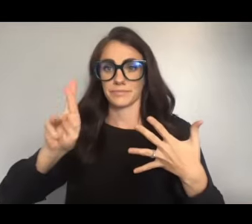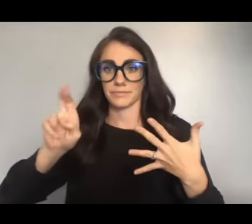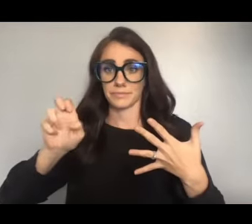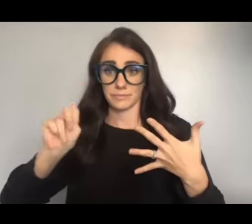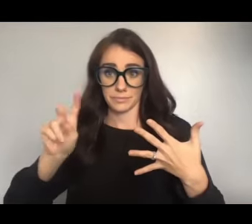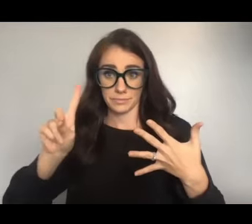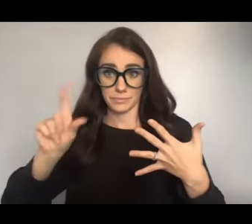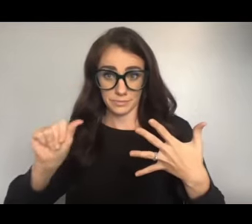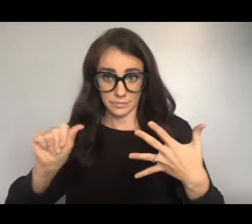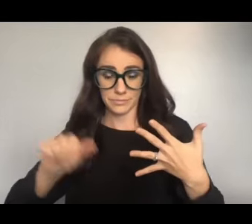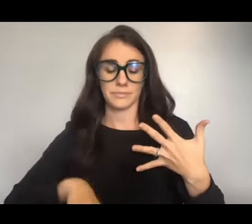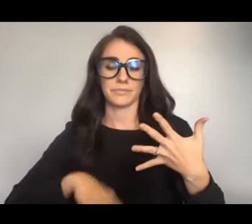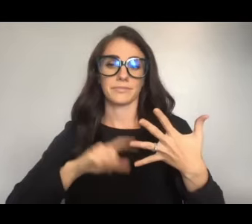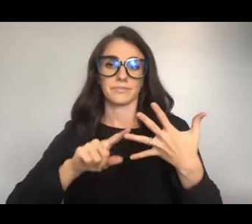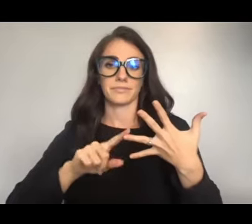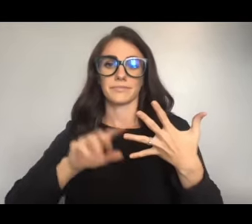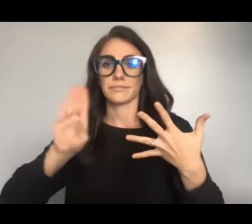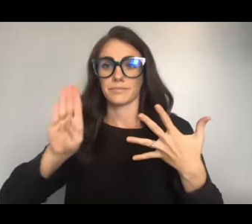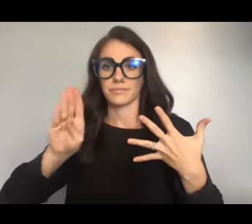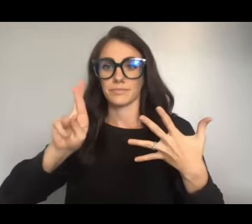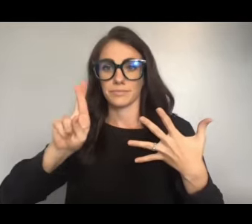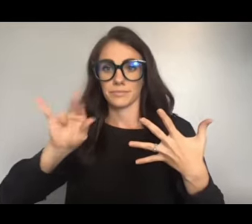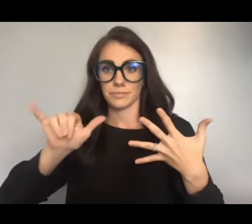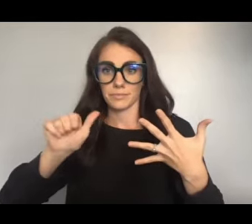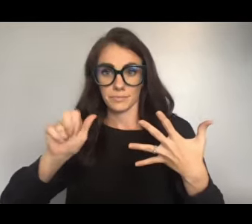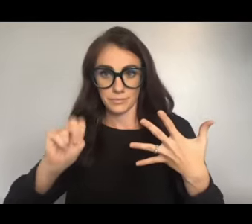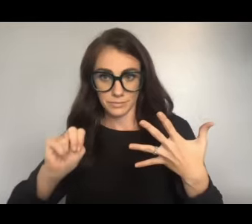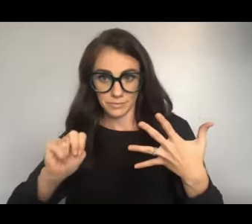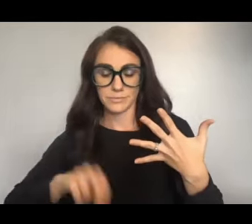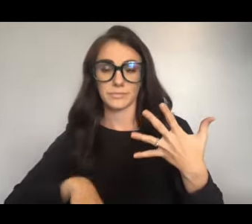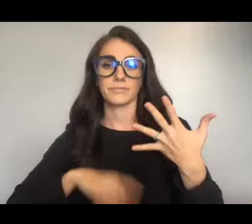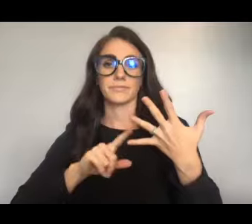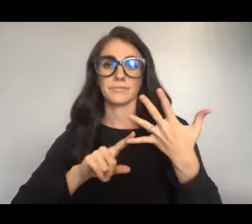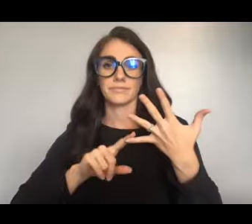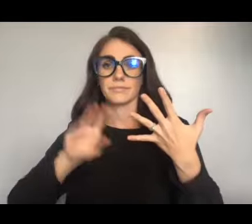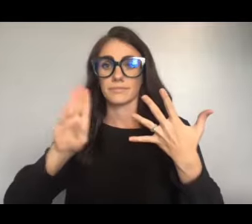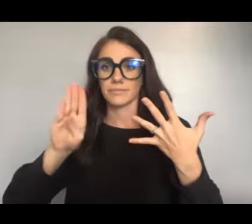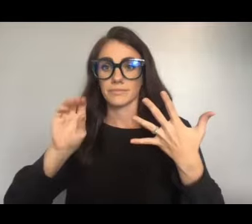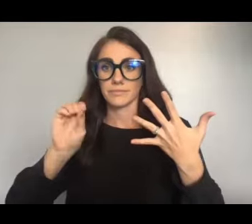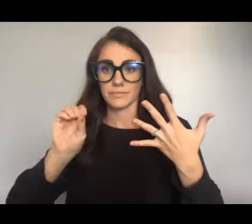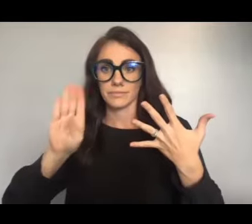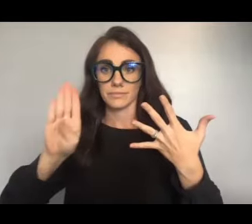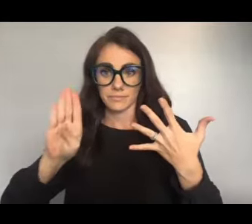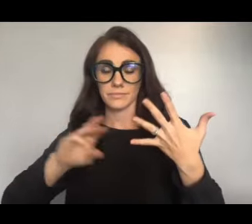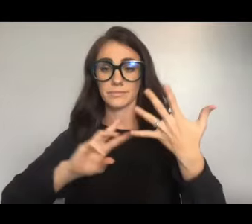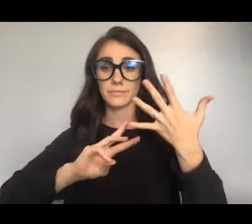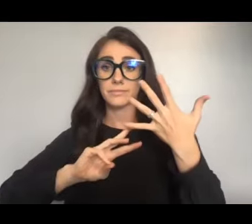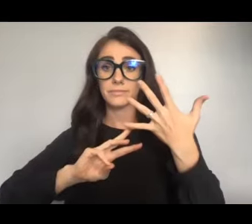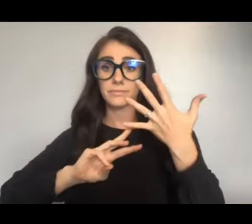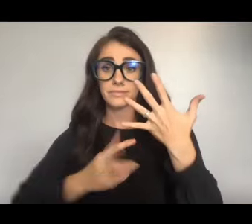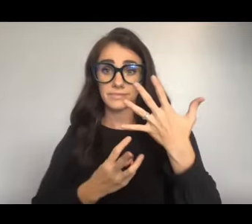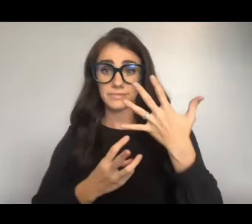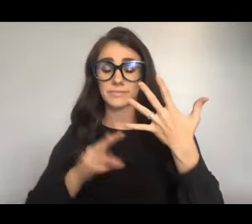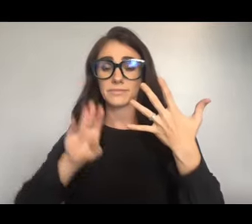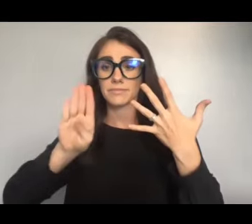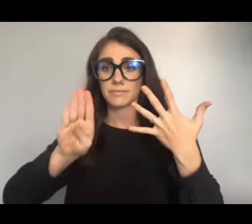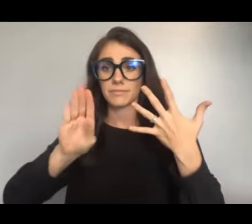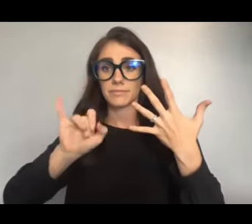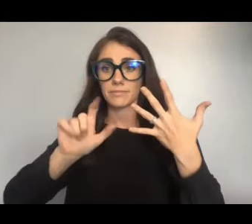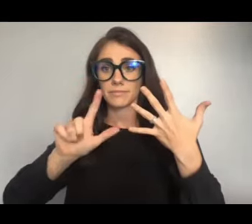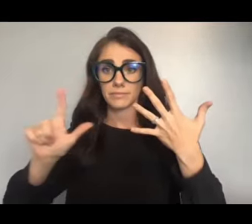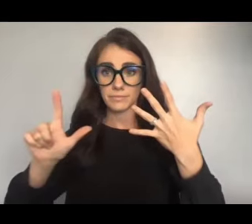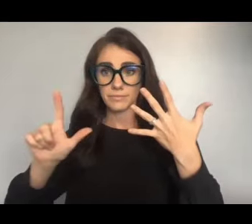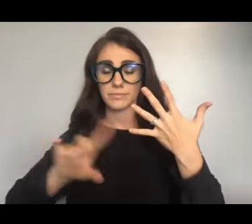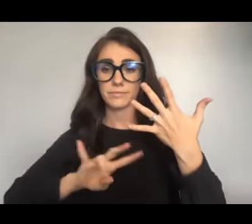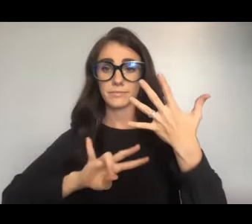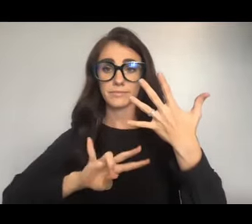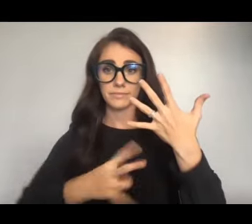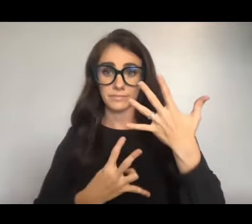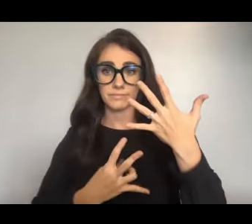then there's Brenda, then Brian, then Bob, sixth is Bill,